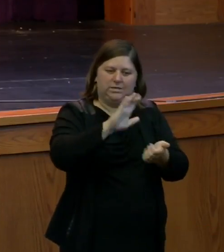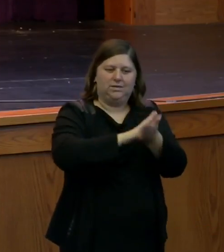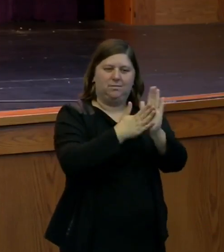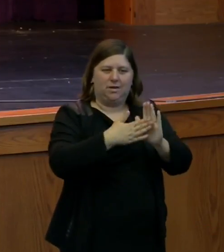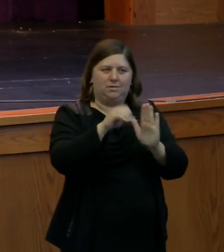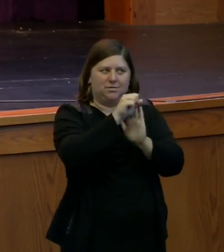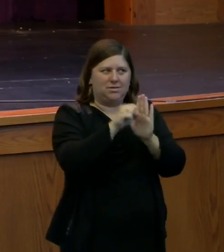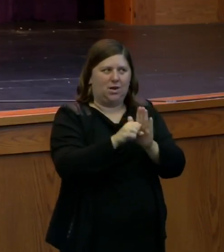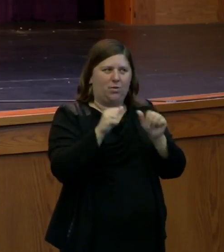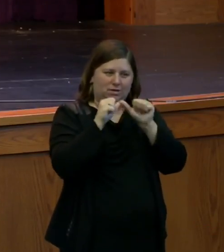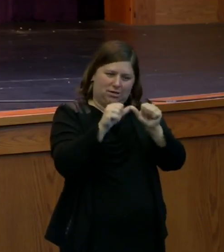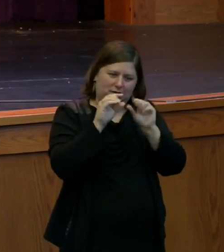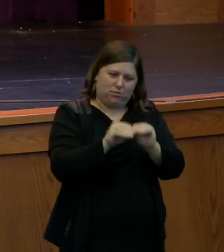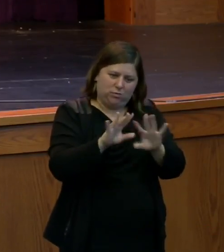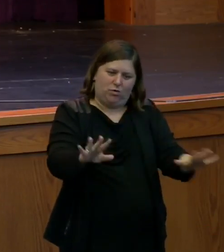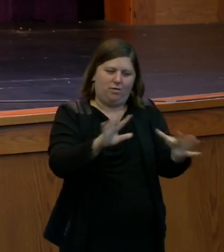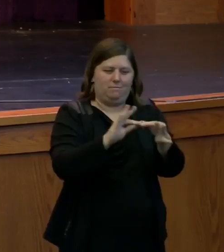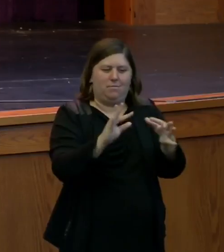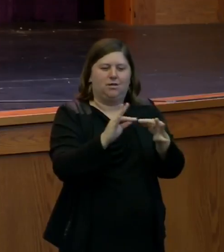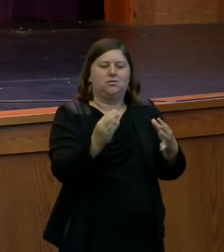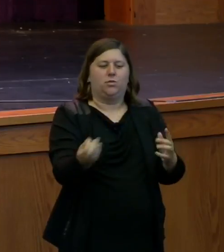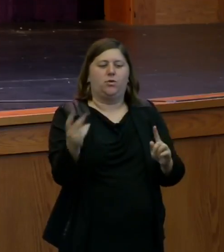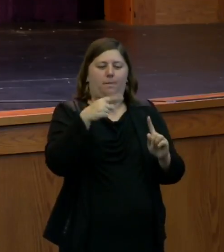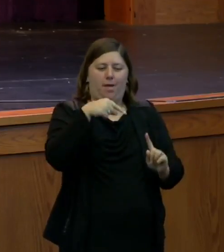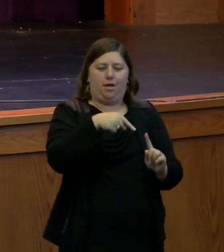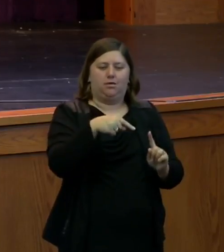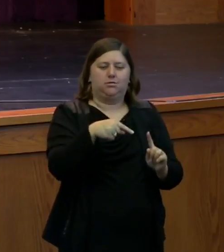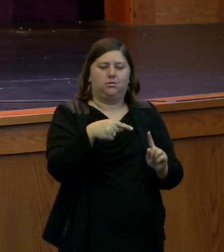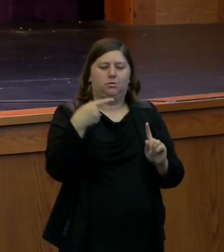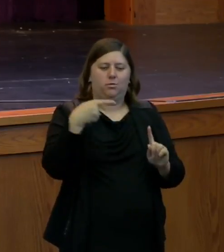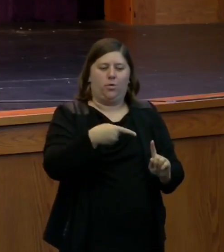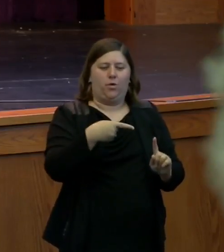I WANT TO GET BACK TO SOMETHING THAT I STARTED SOME TIME AGO AS